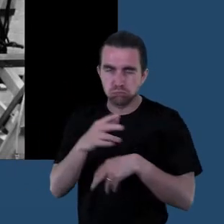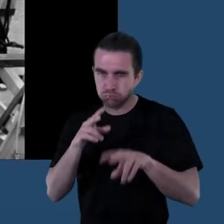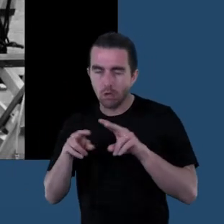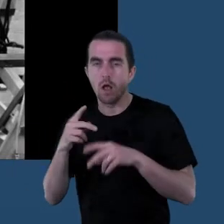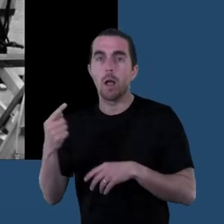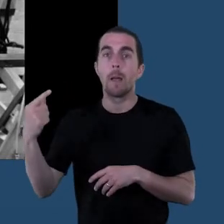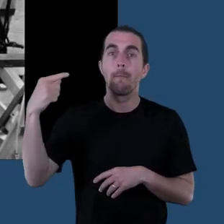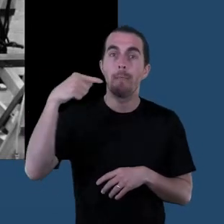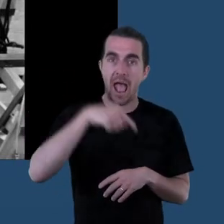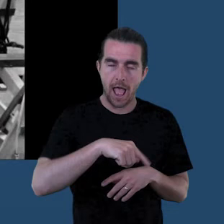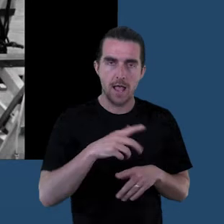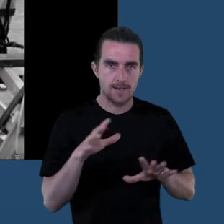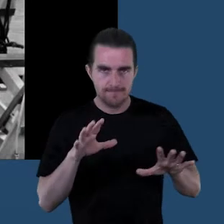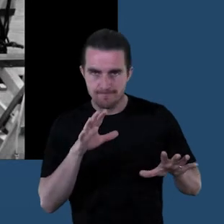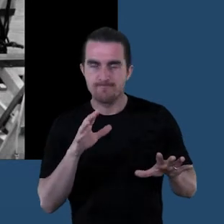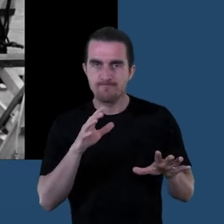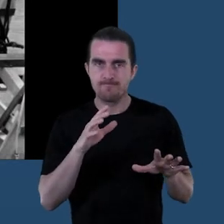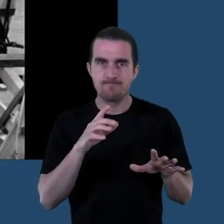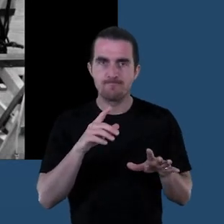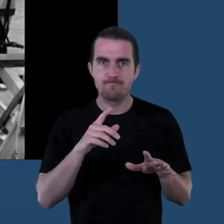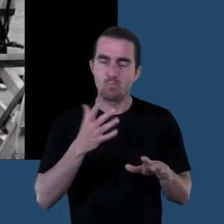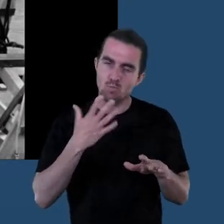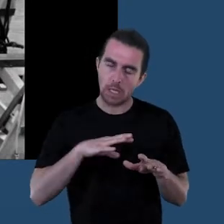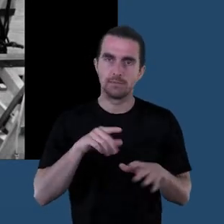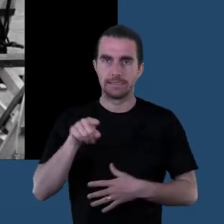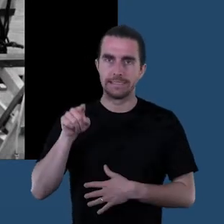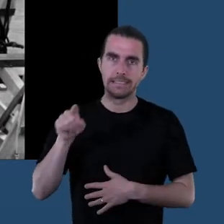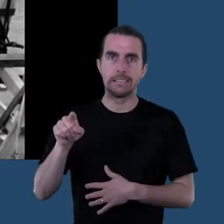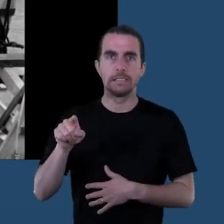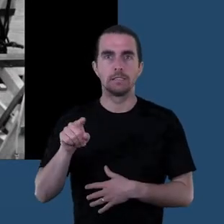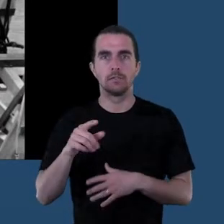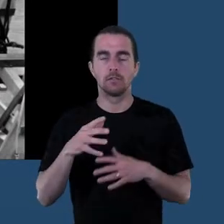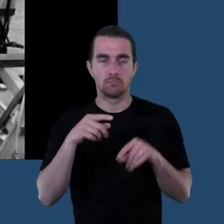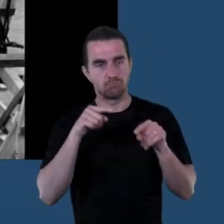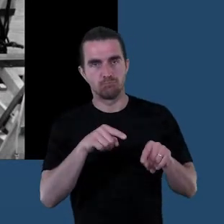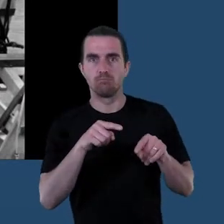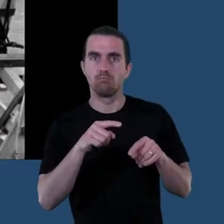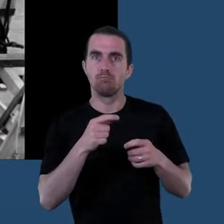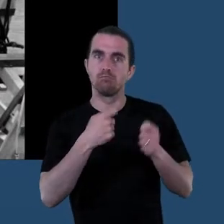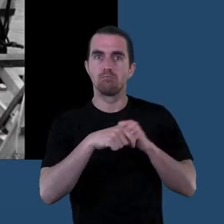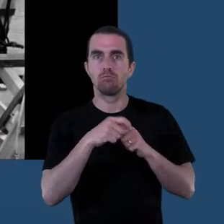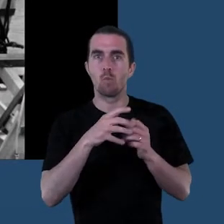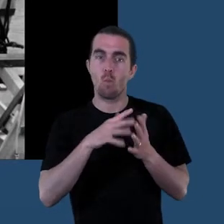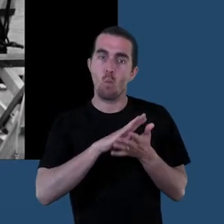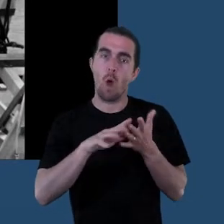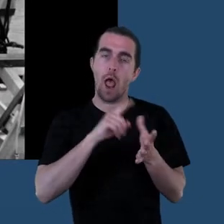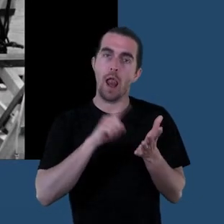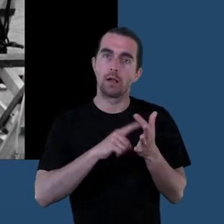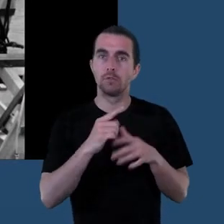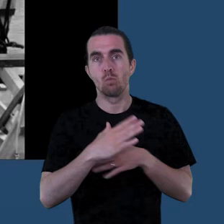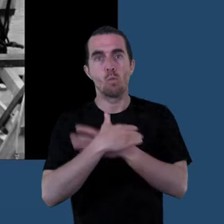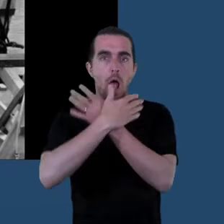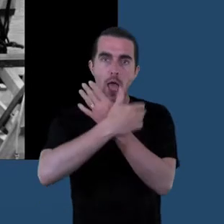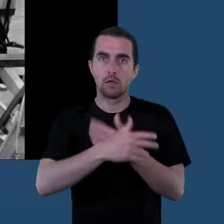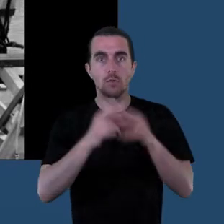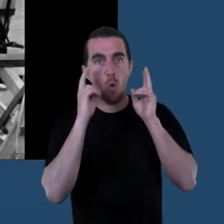in the museum at South Kensington. He wanted to see it in the Whale Hall with the skeletons that were already there.